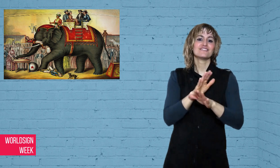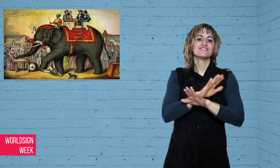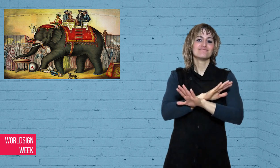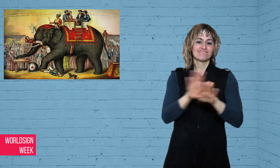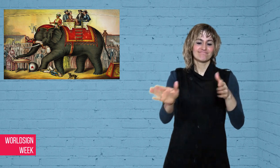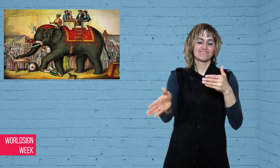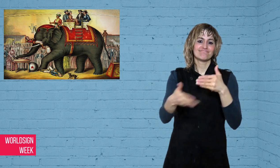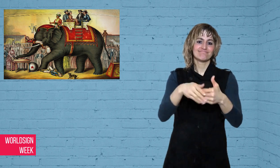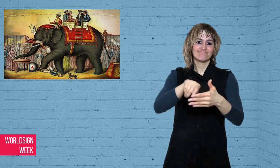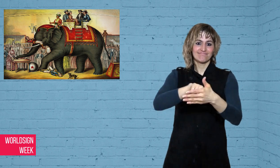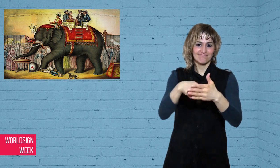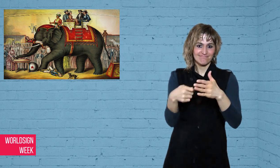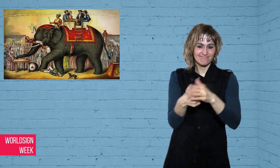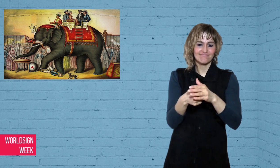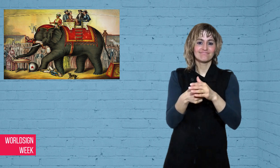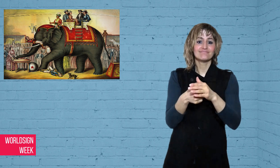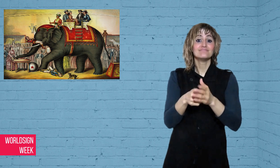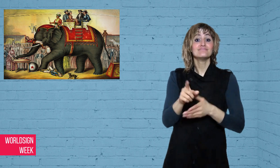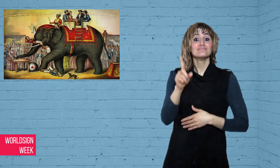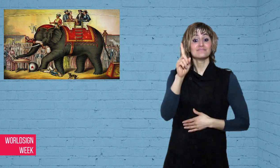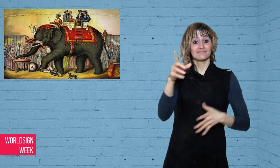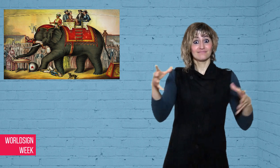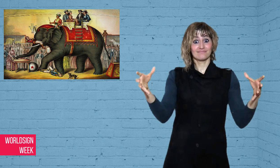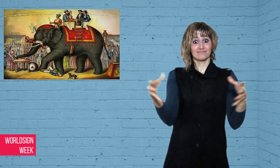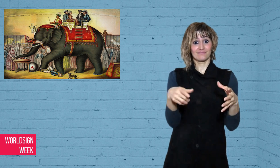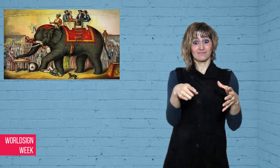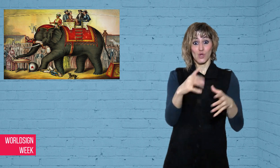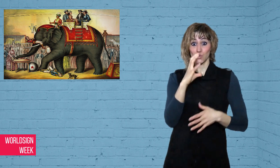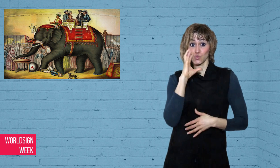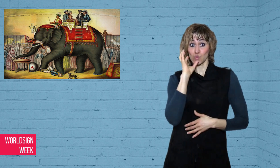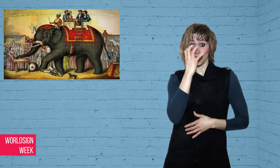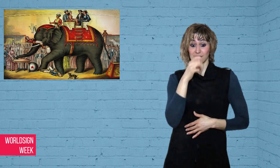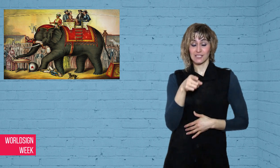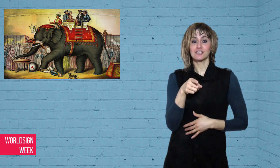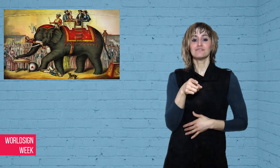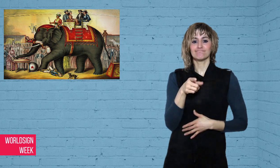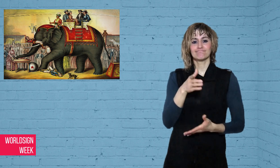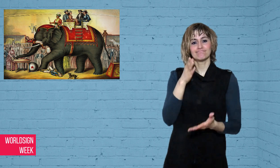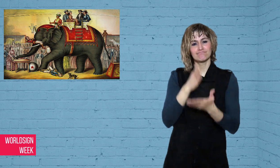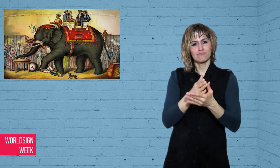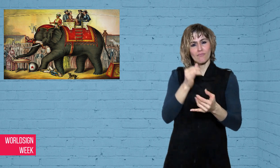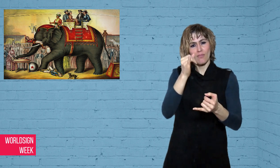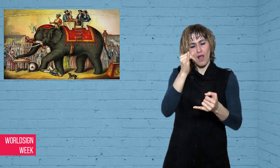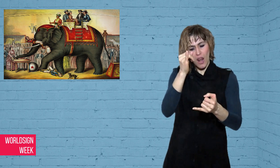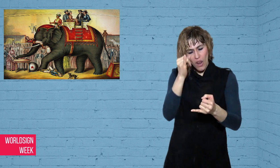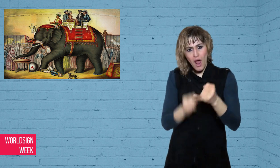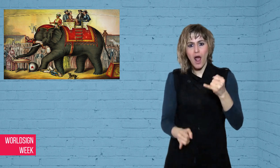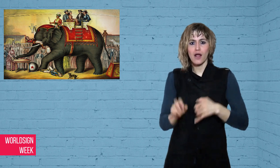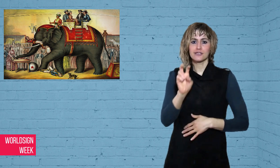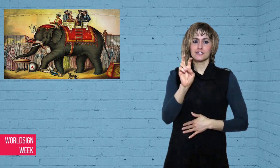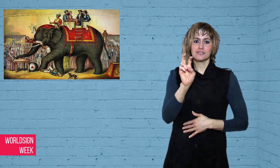30 final shows across the United States